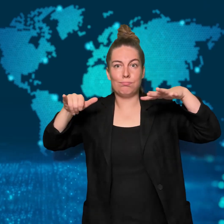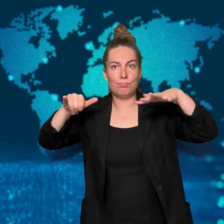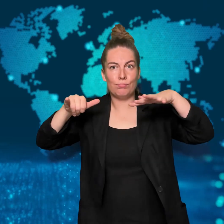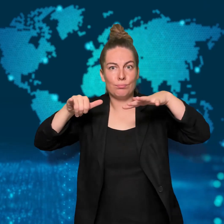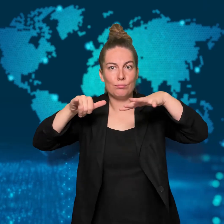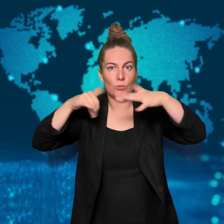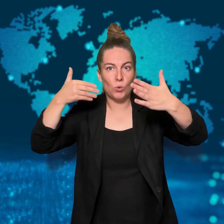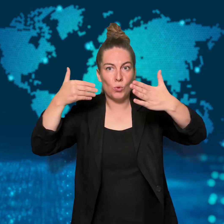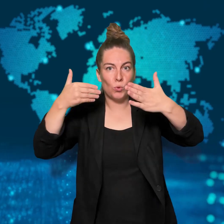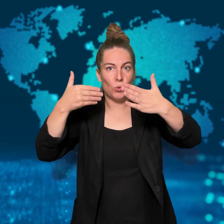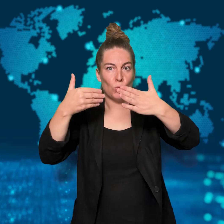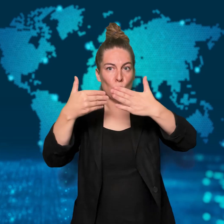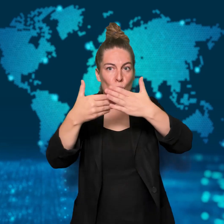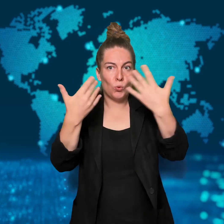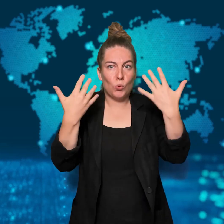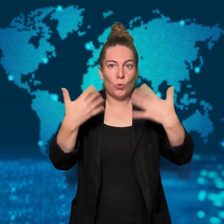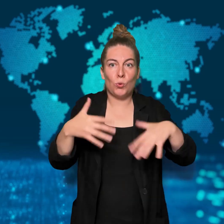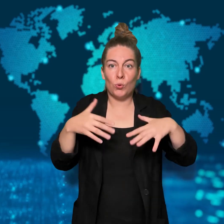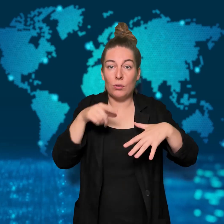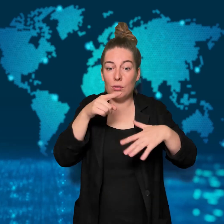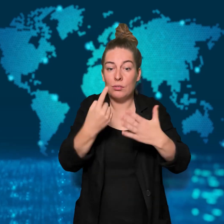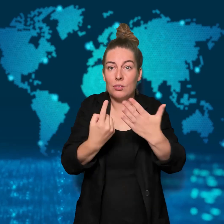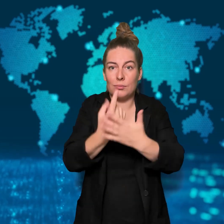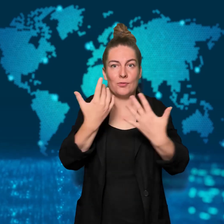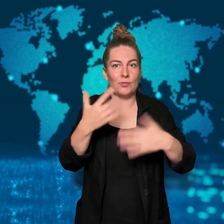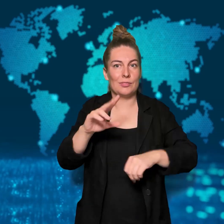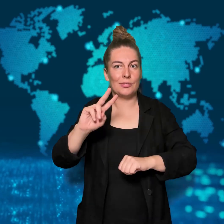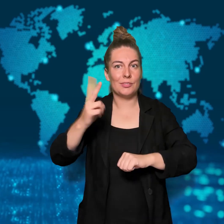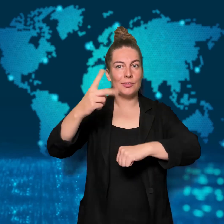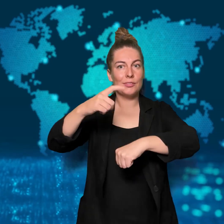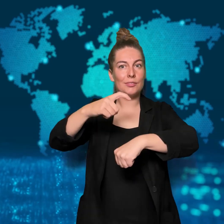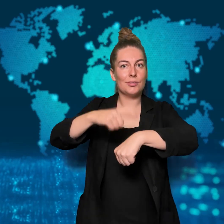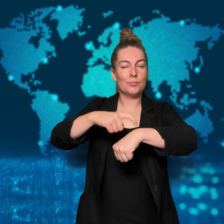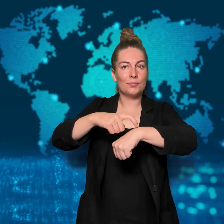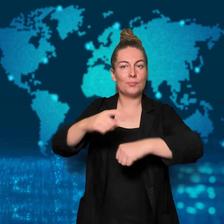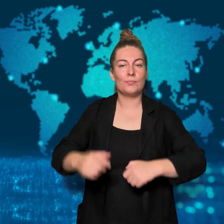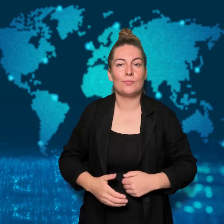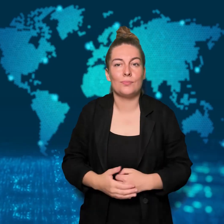Major Rob Millen, reported that the helicopter was